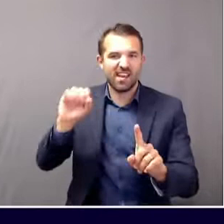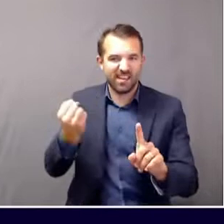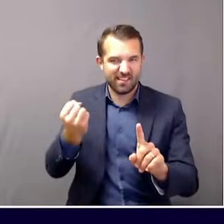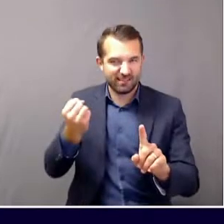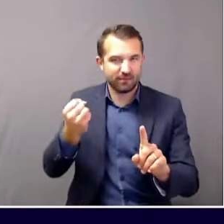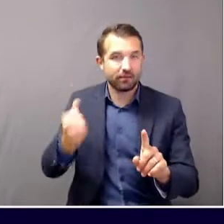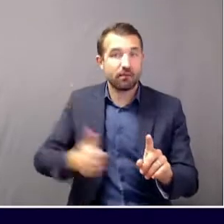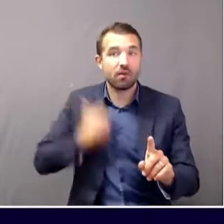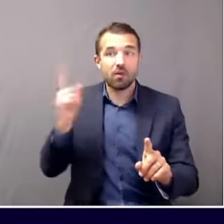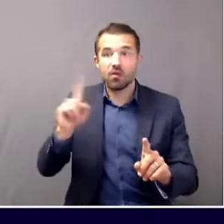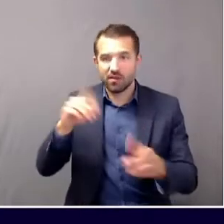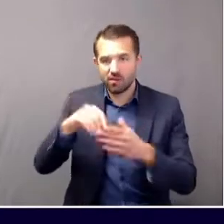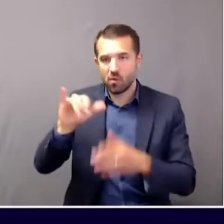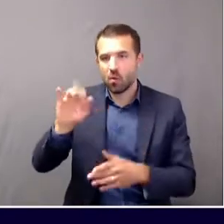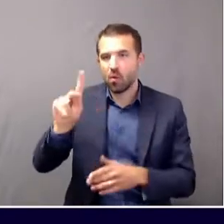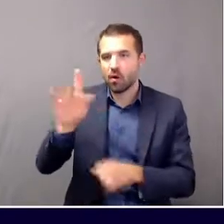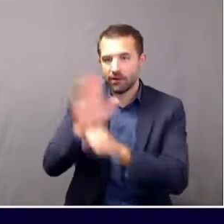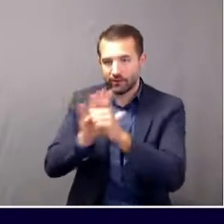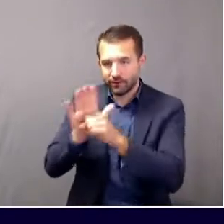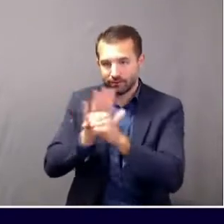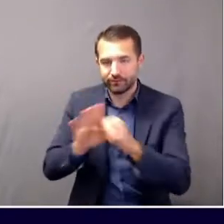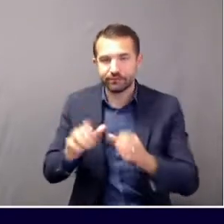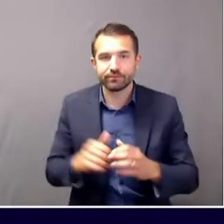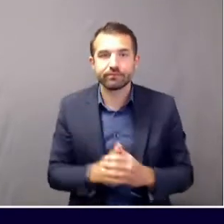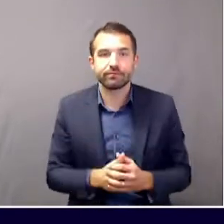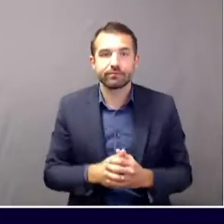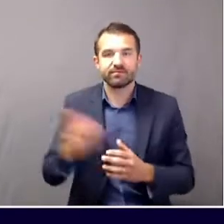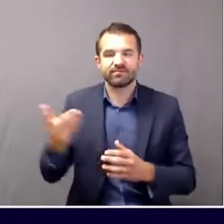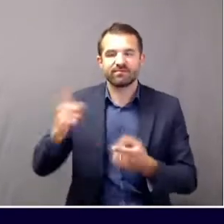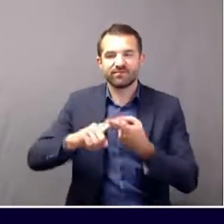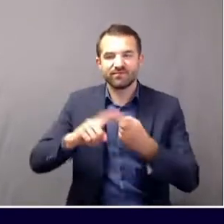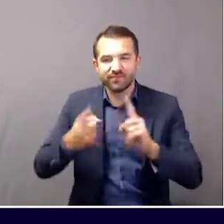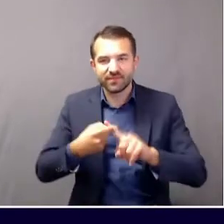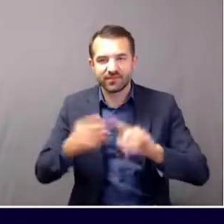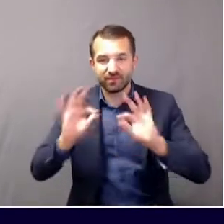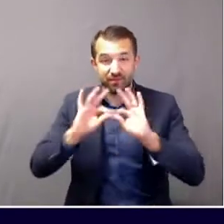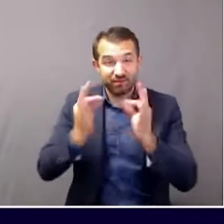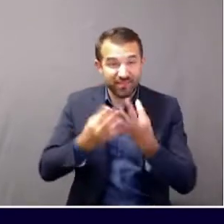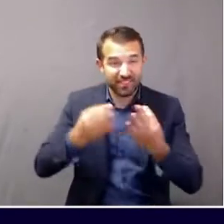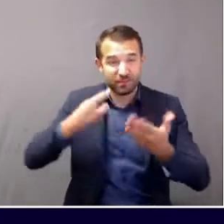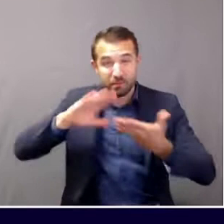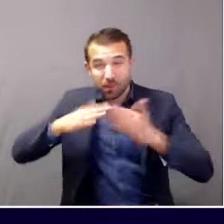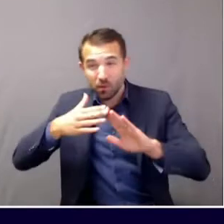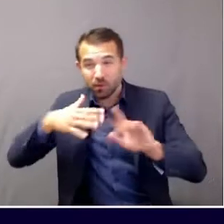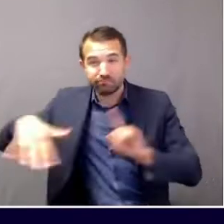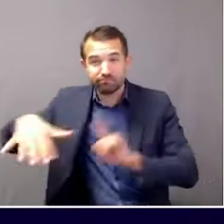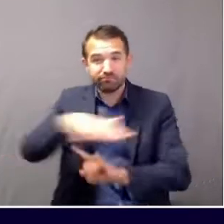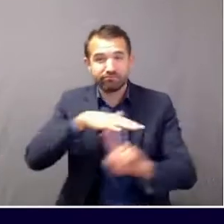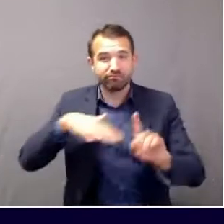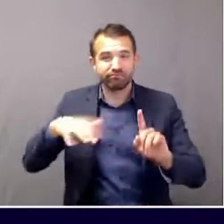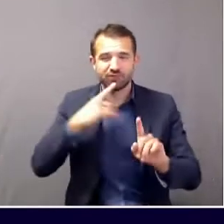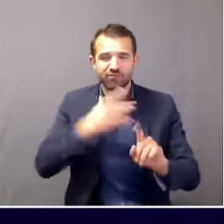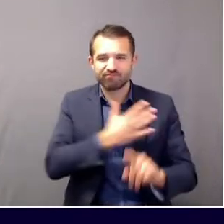hundred and forty fourth death associated with COPD nineteen she was a woman in her nineties from York County we wish her friends family and